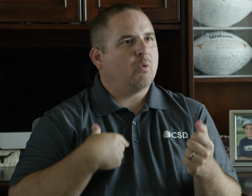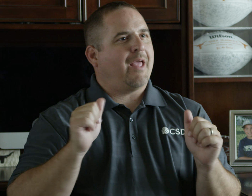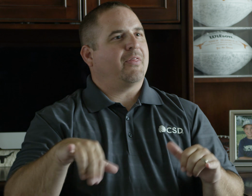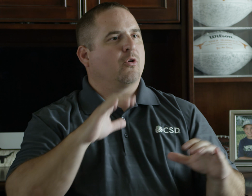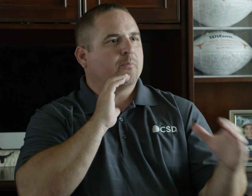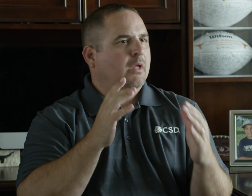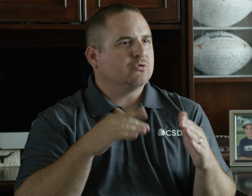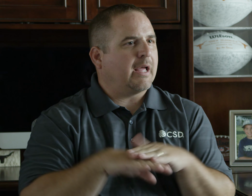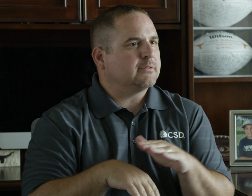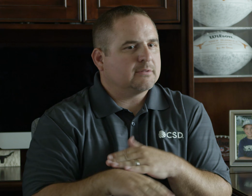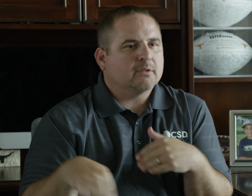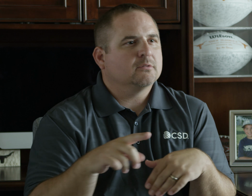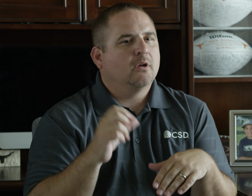We had communication access.